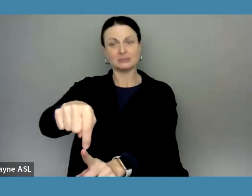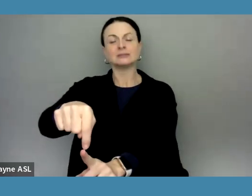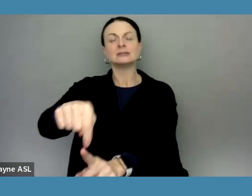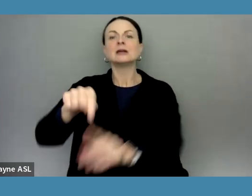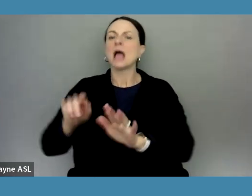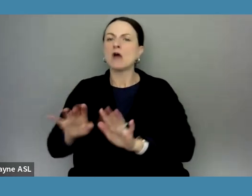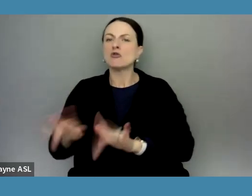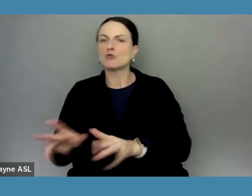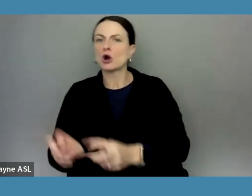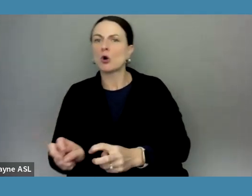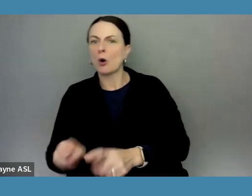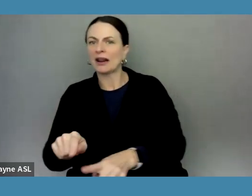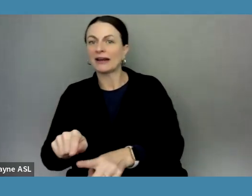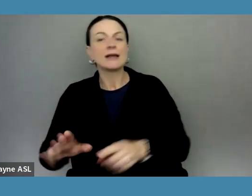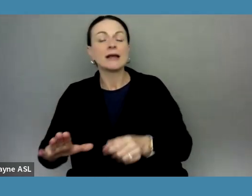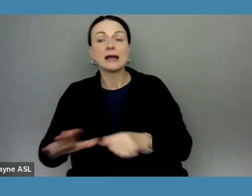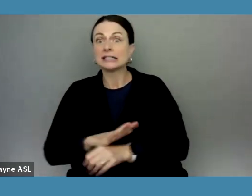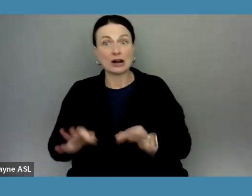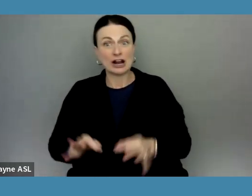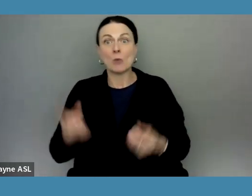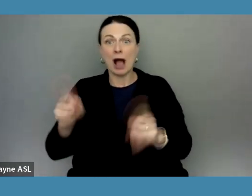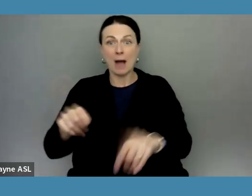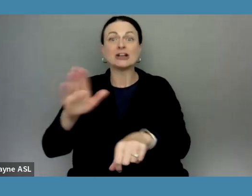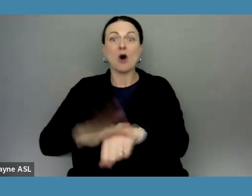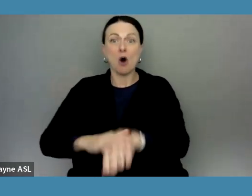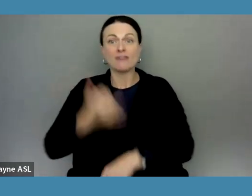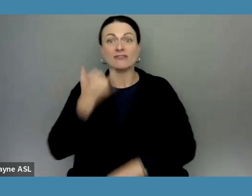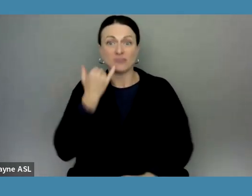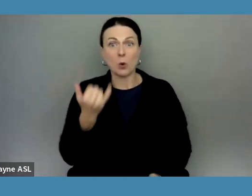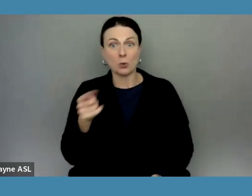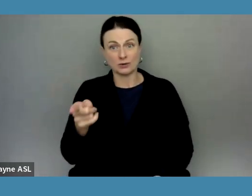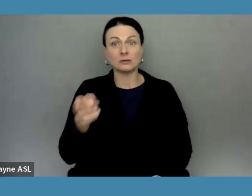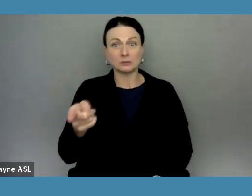and the entire hearing will happen over a recorded phone line.